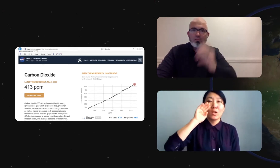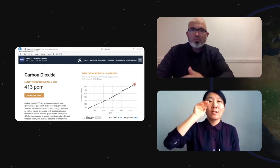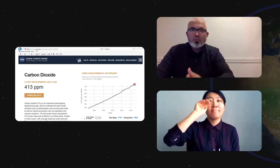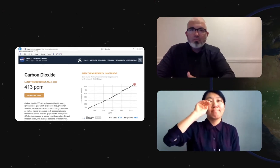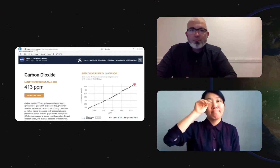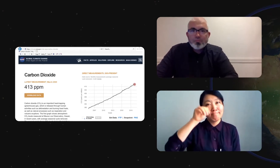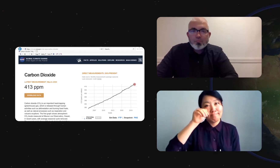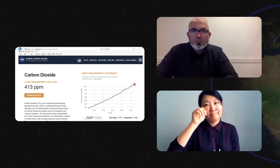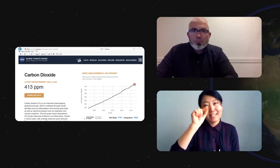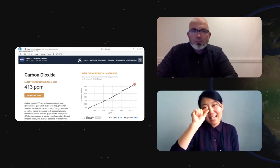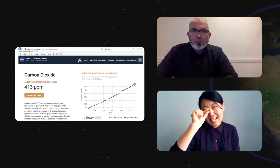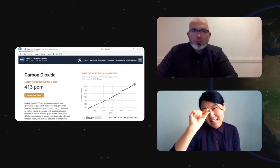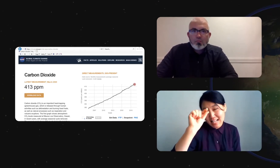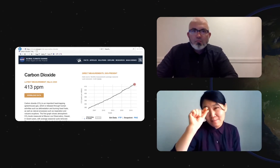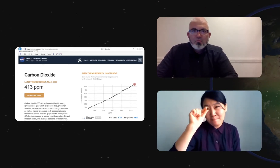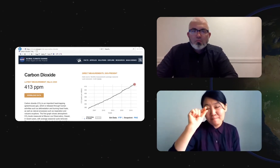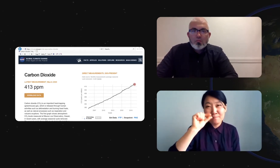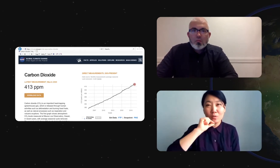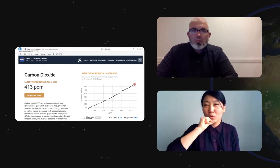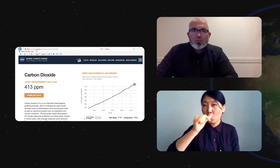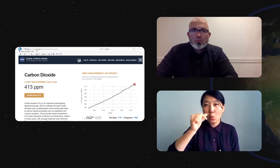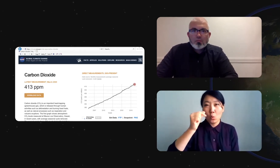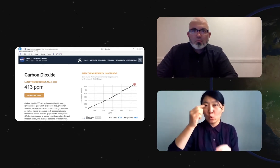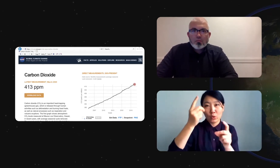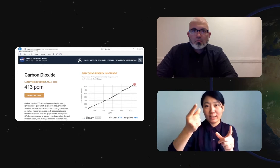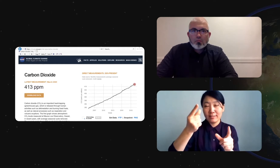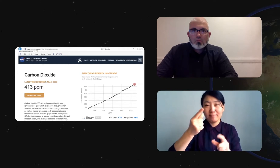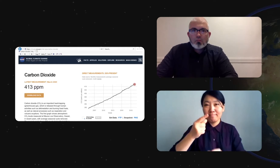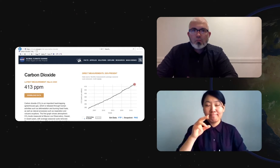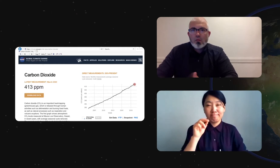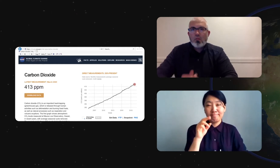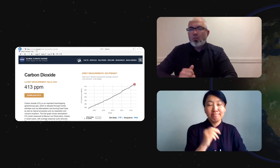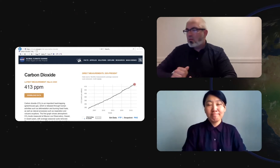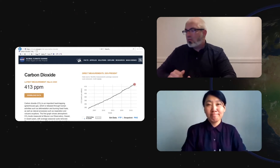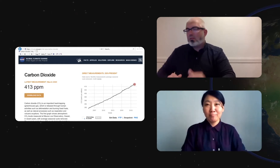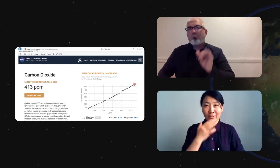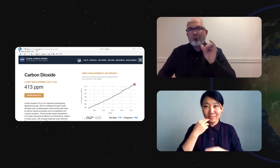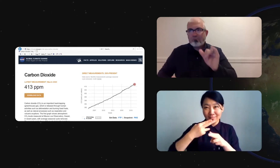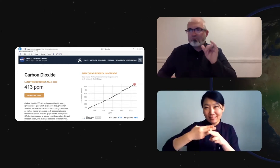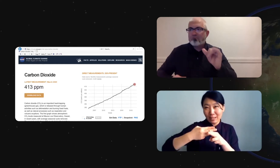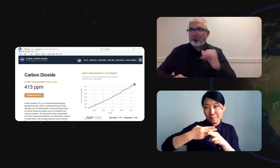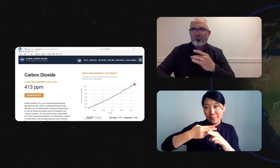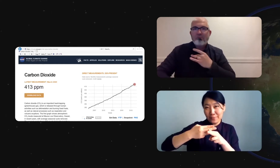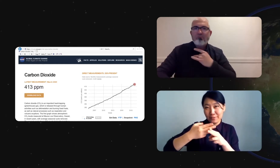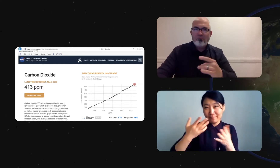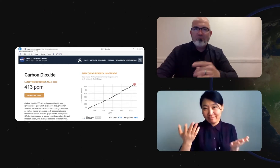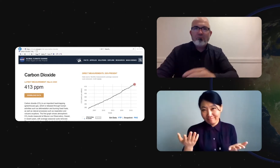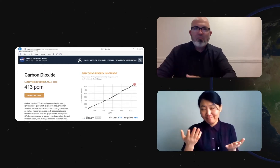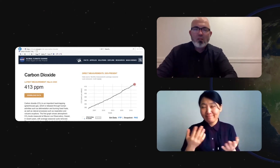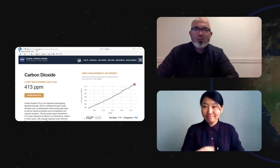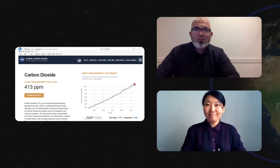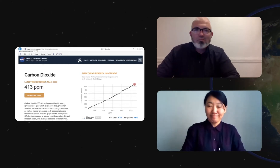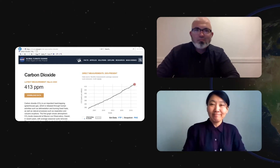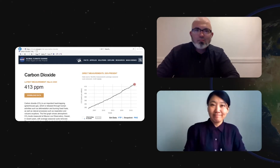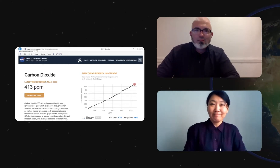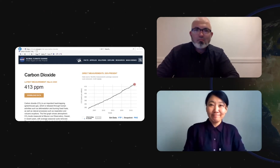But, I don't think we'll see it decrease drastically during this time. Great question!